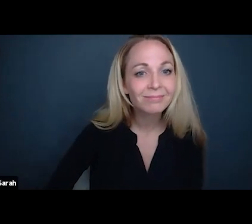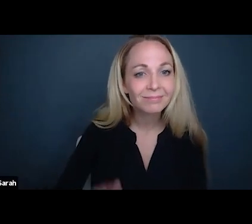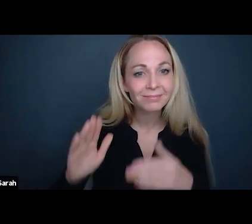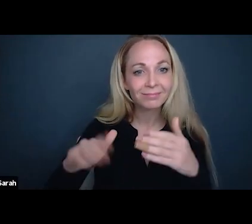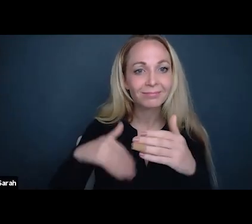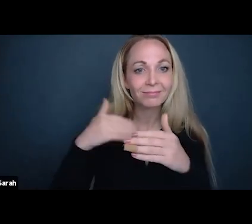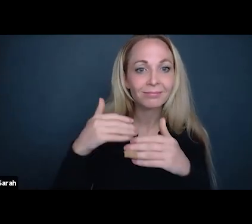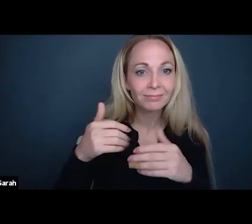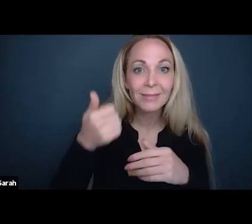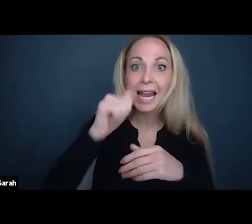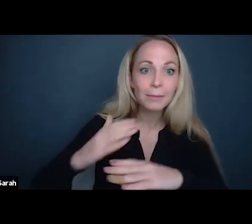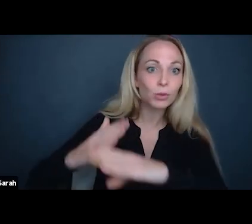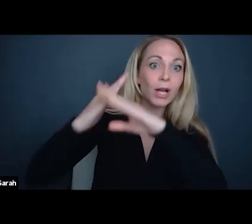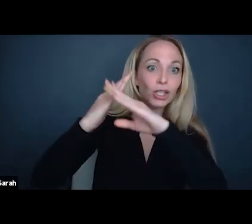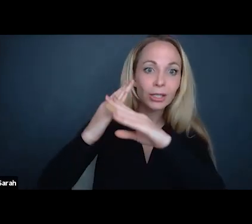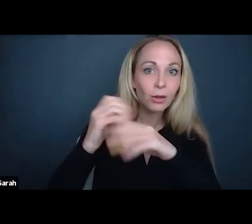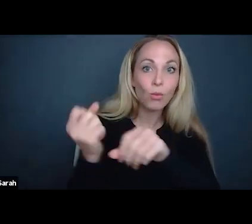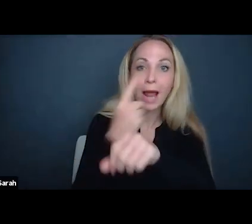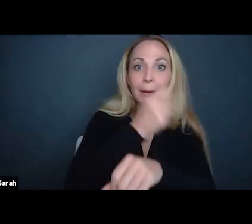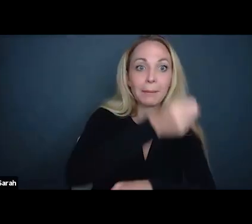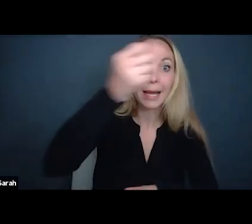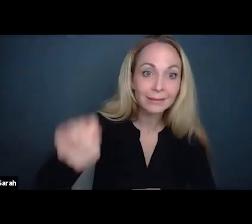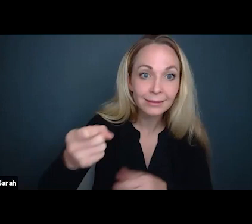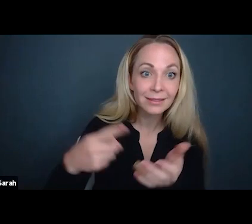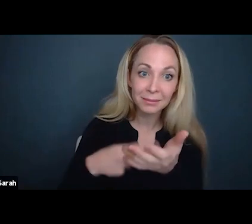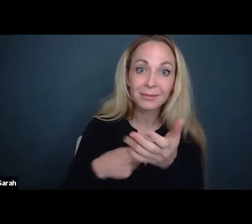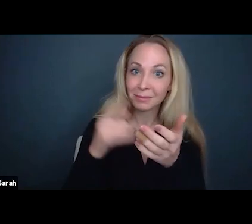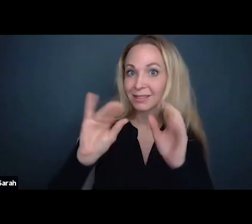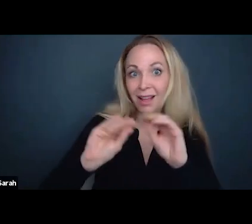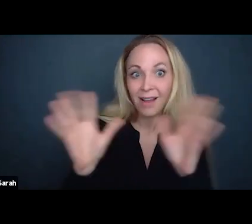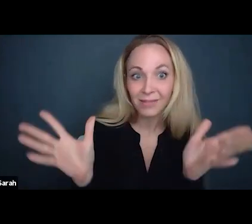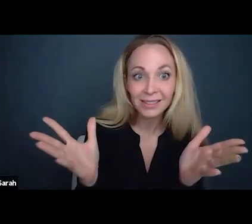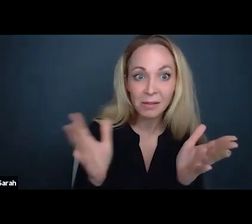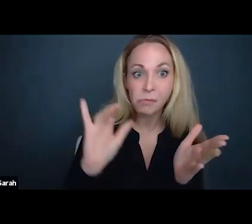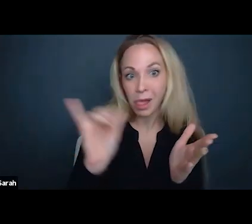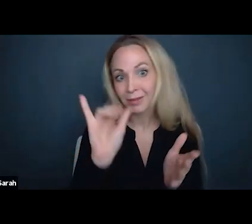Any obstruction randomly placed – sometimes not as obvious as this bollard – can cause